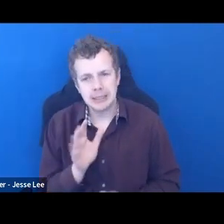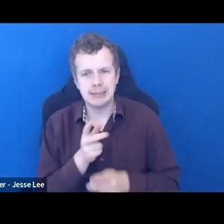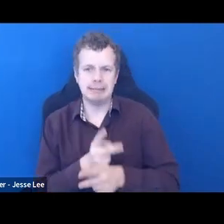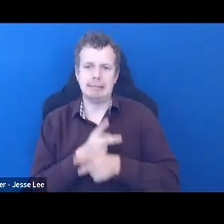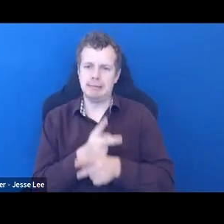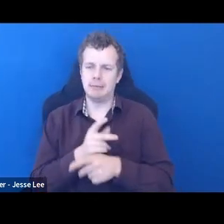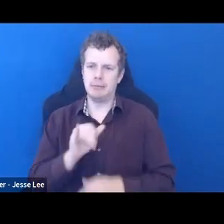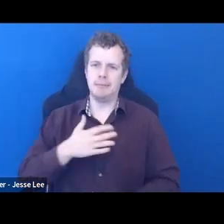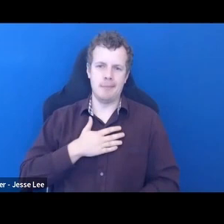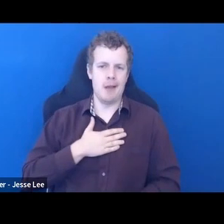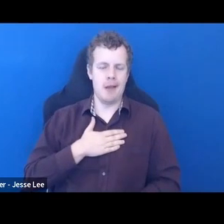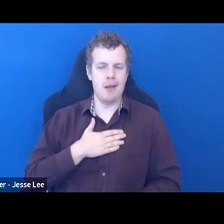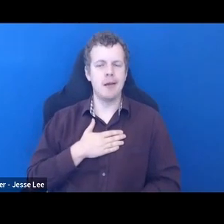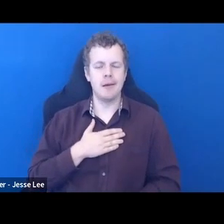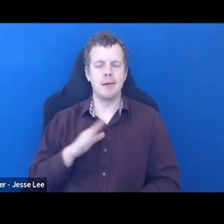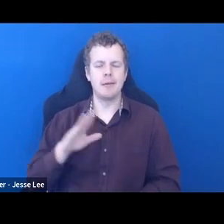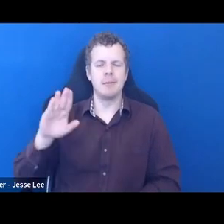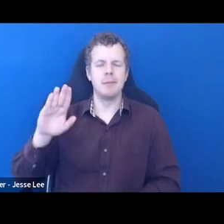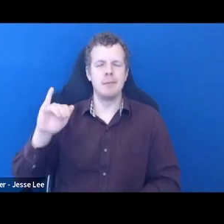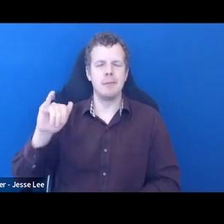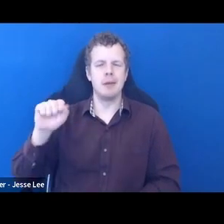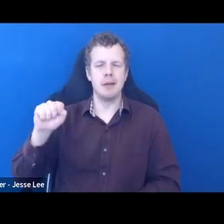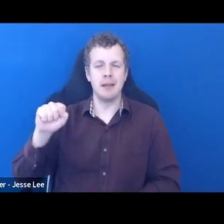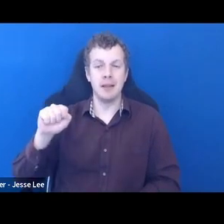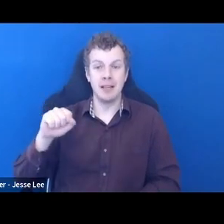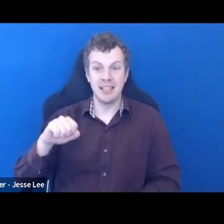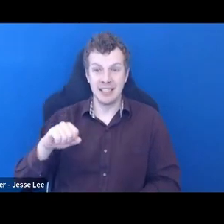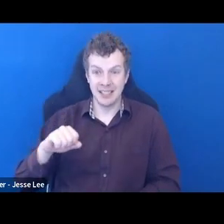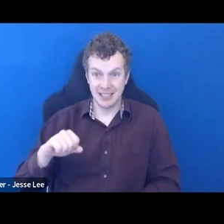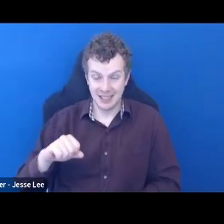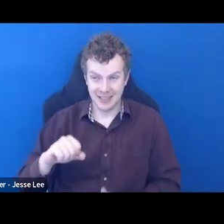Because especially in the name of family centered care,